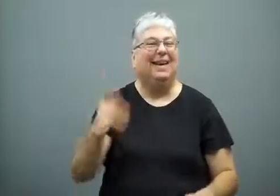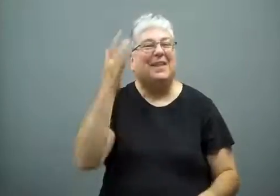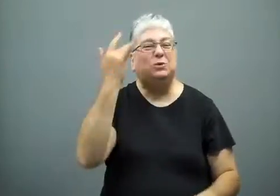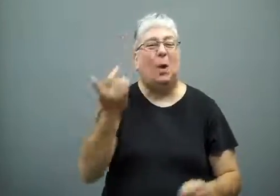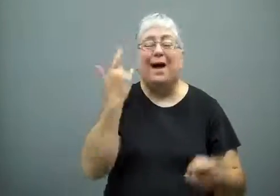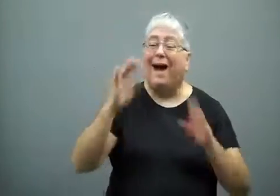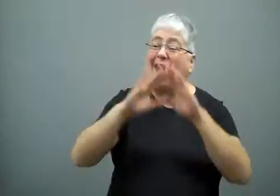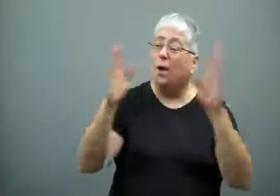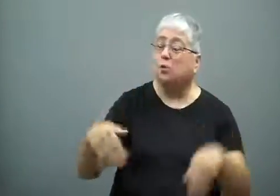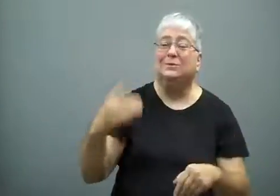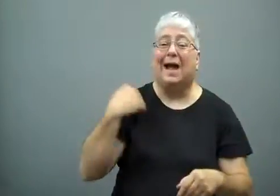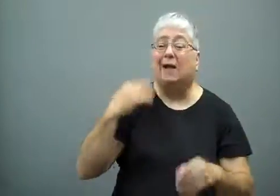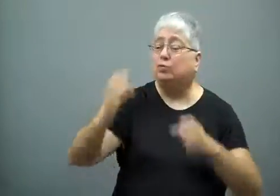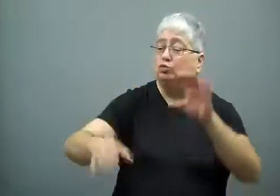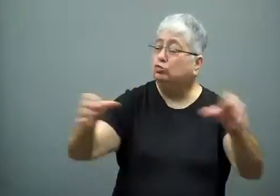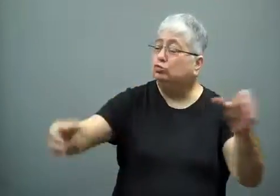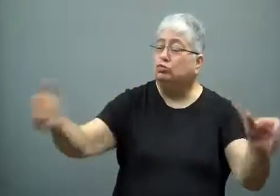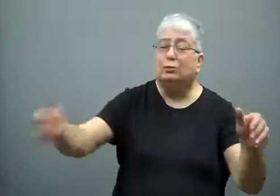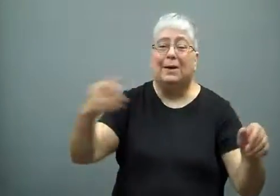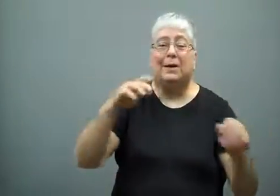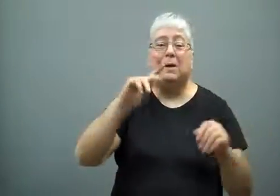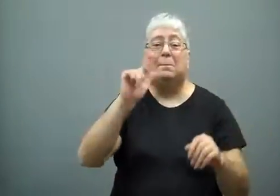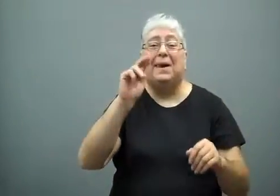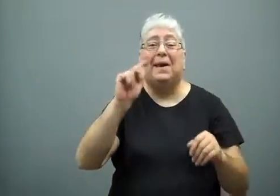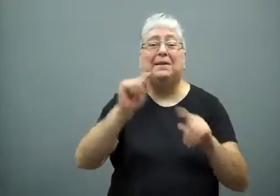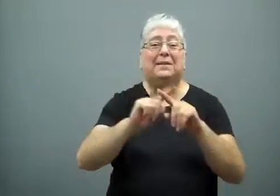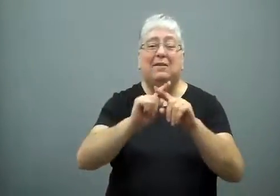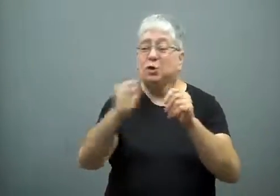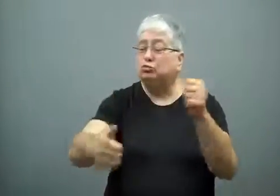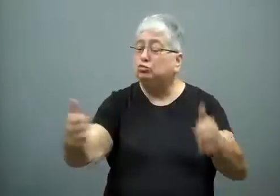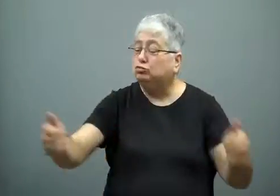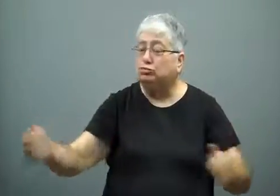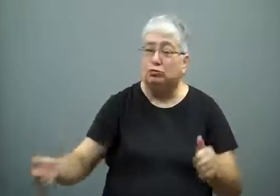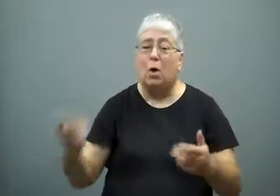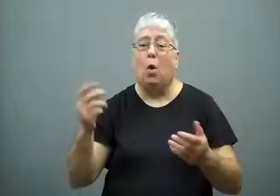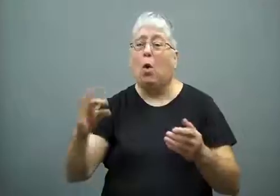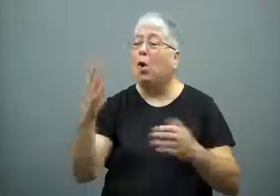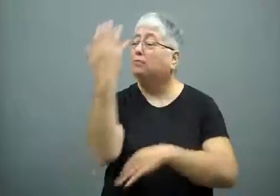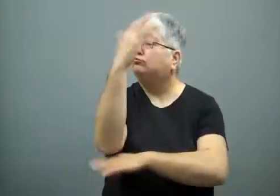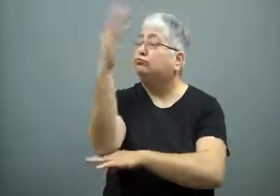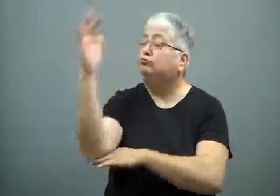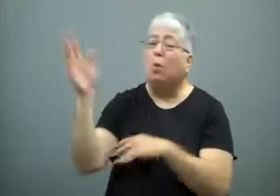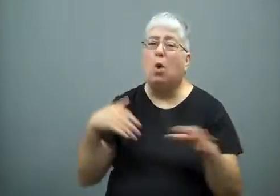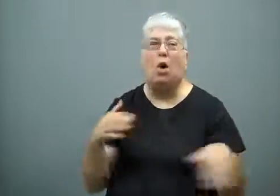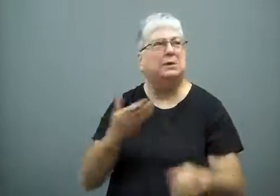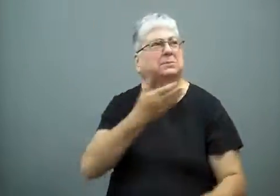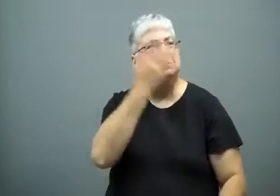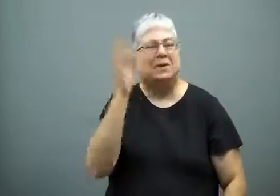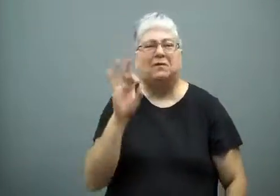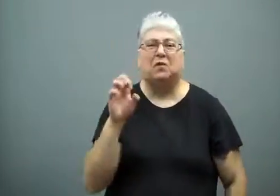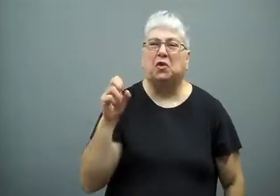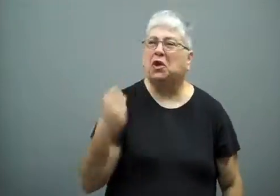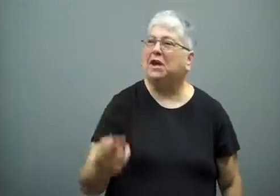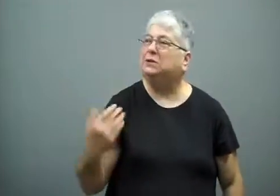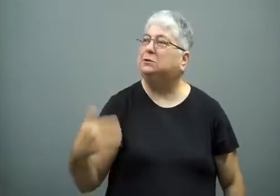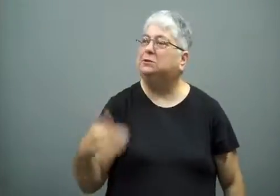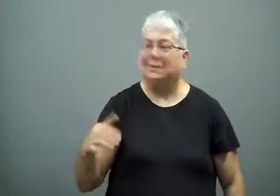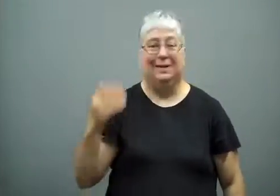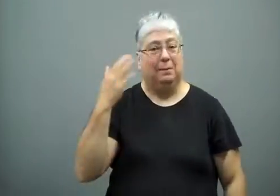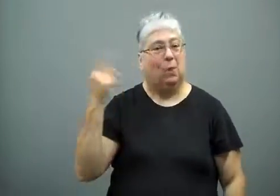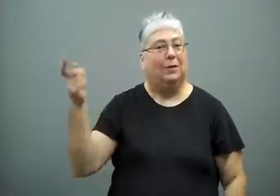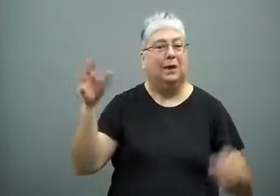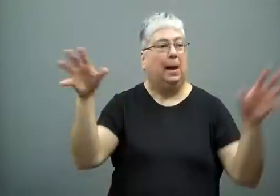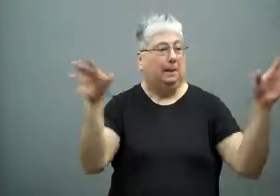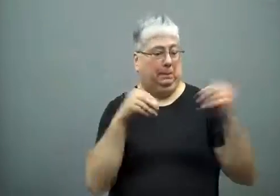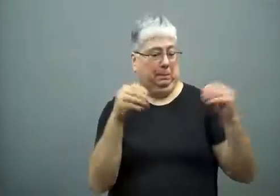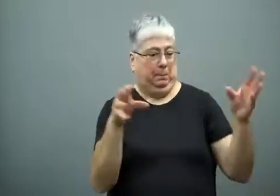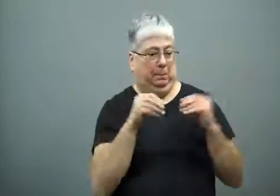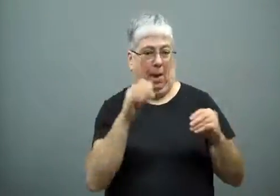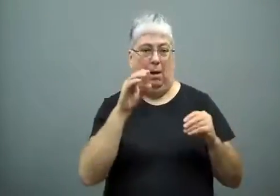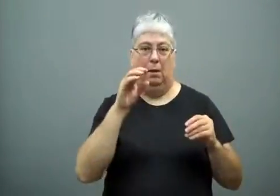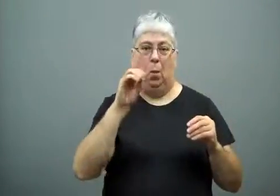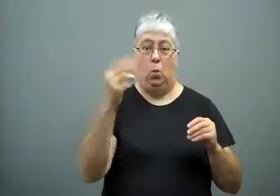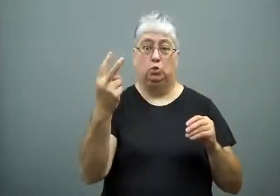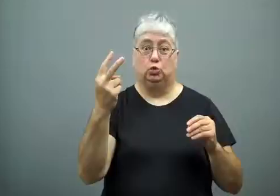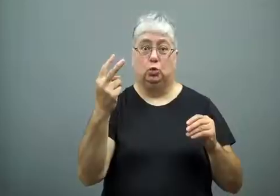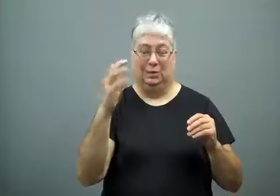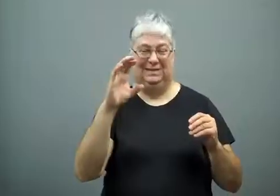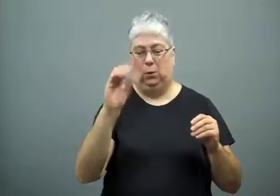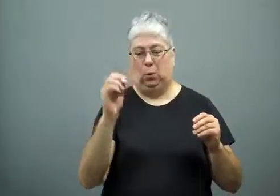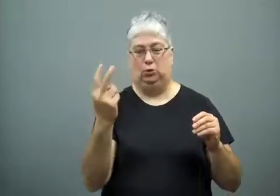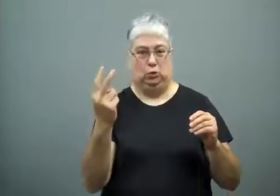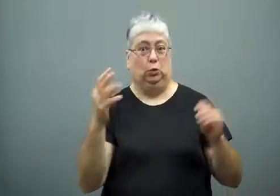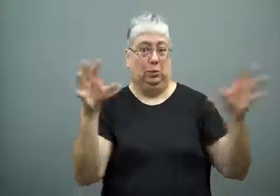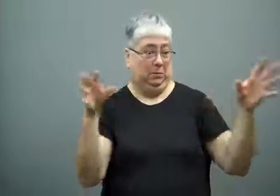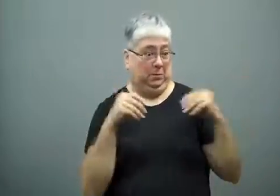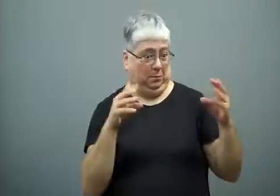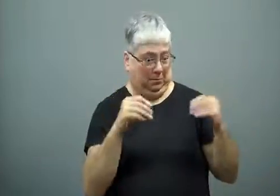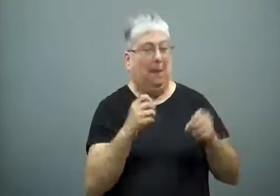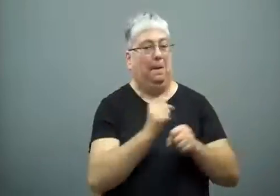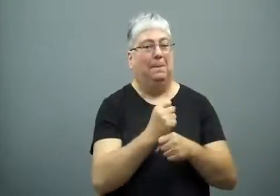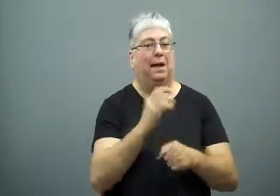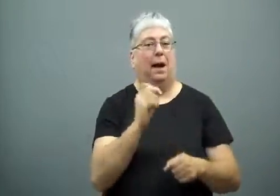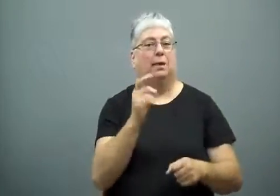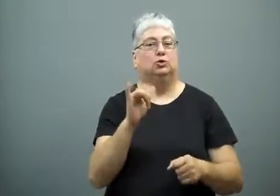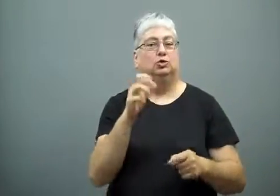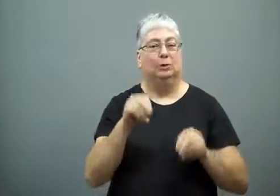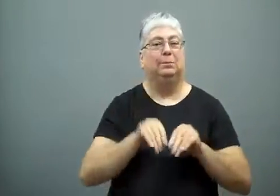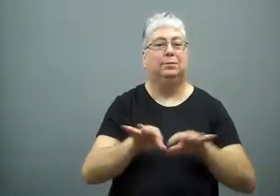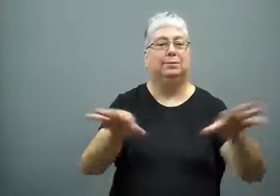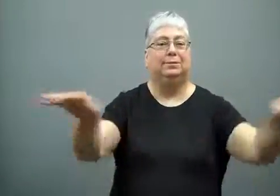That's why in a house with a lot of plants or in the forest, it smells so fresh.